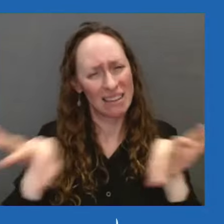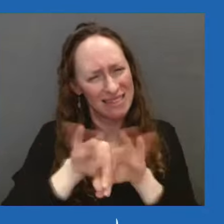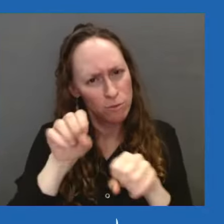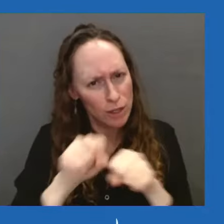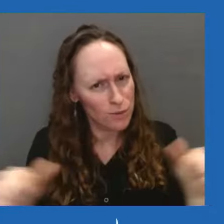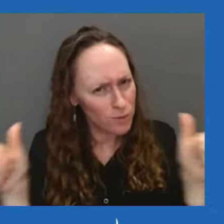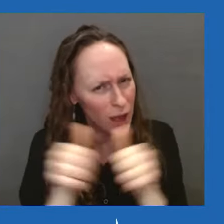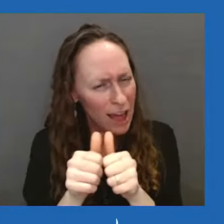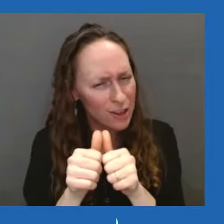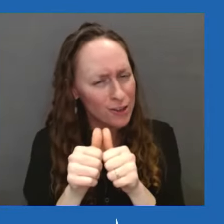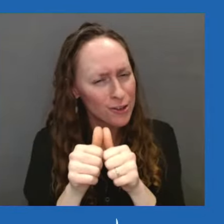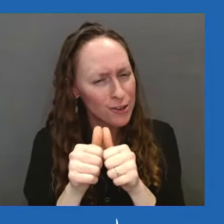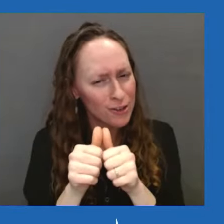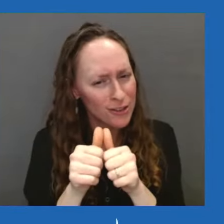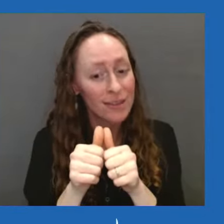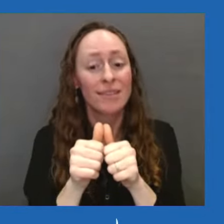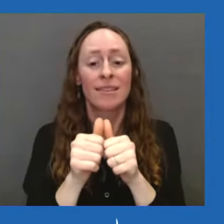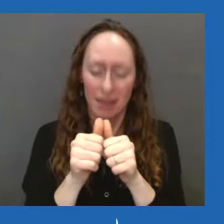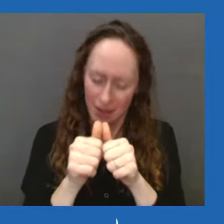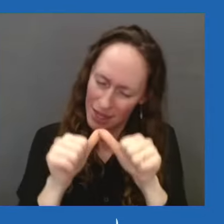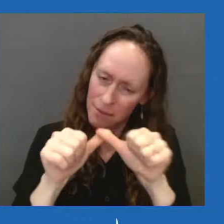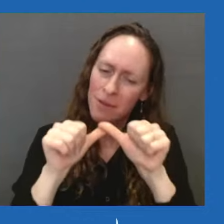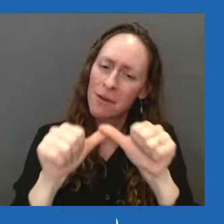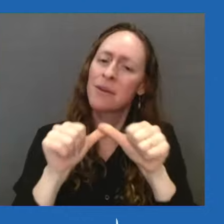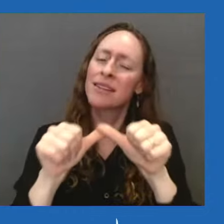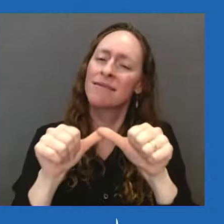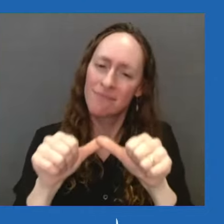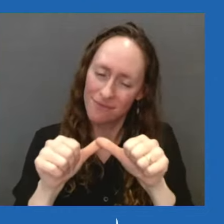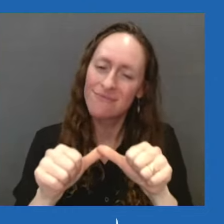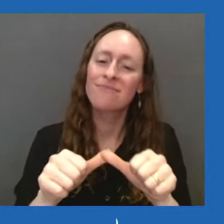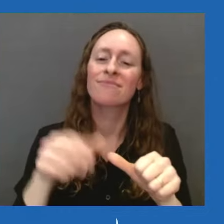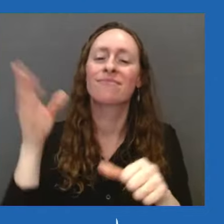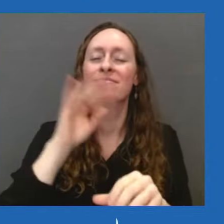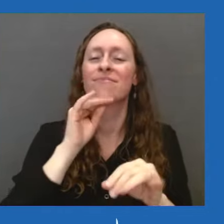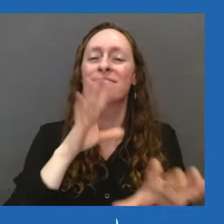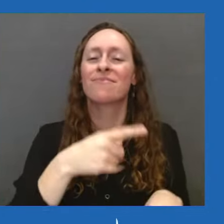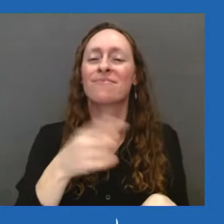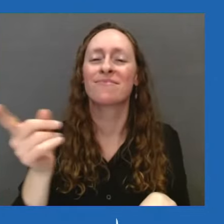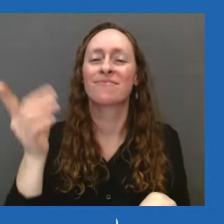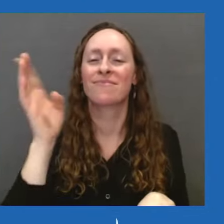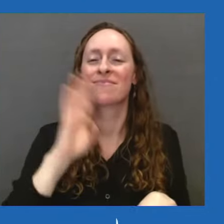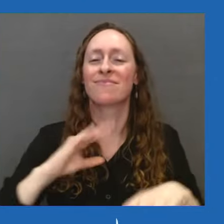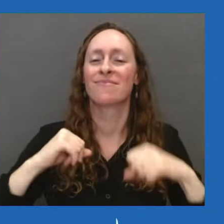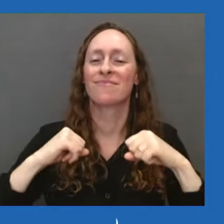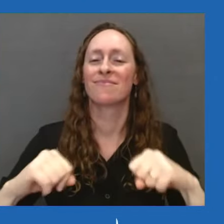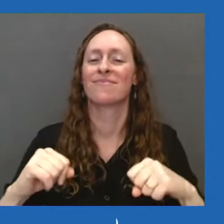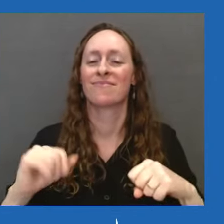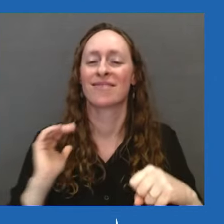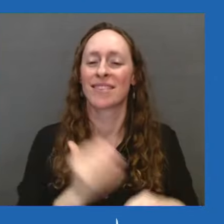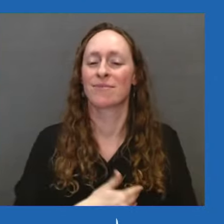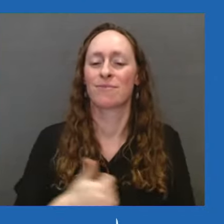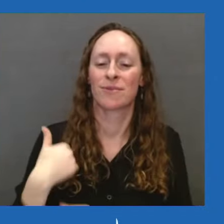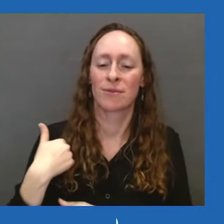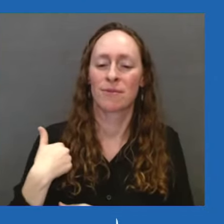And God bless you all. And may God protect our troops. We're moving, folks. We are moving. And no one is going to stop us.